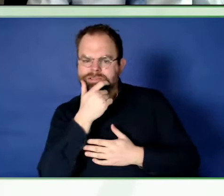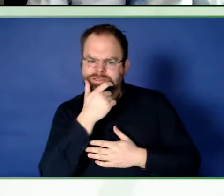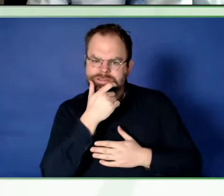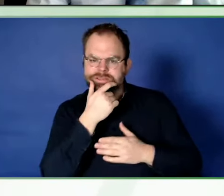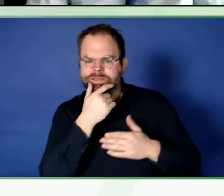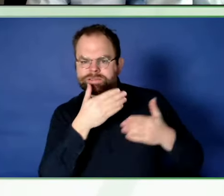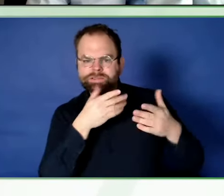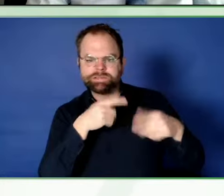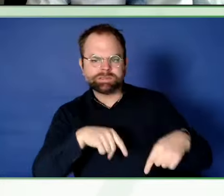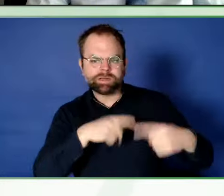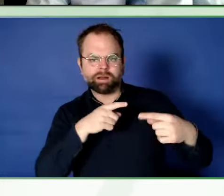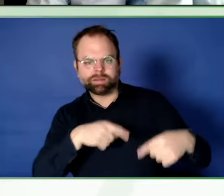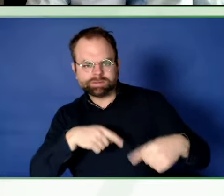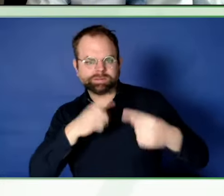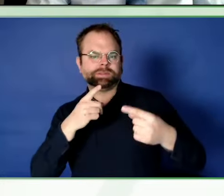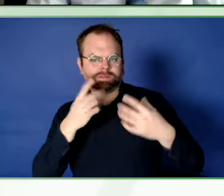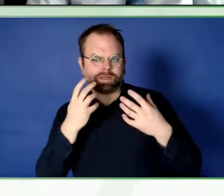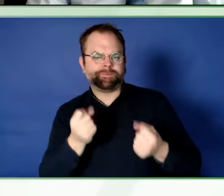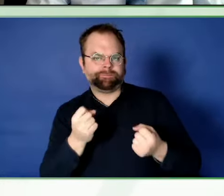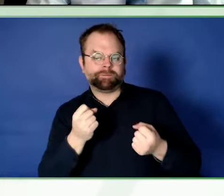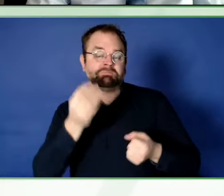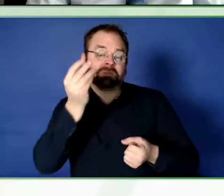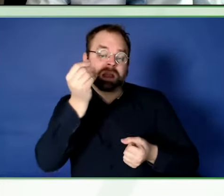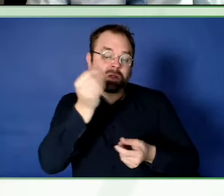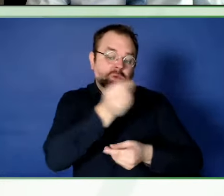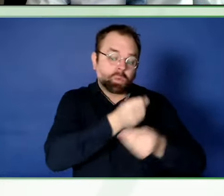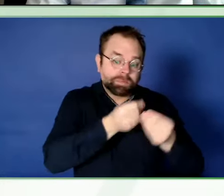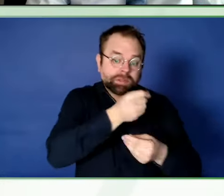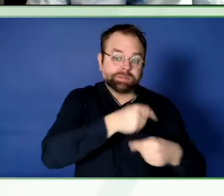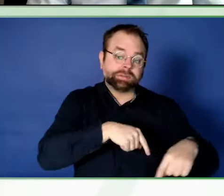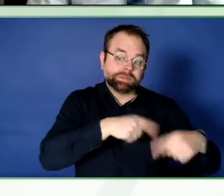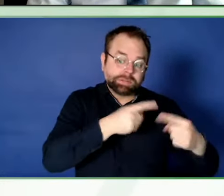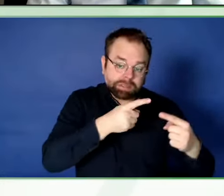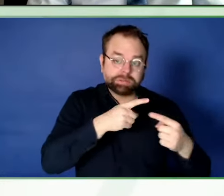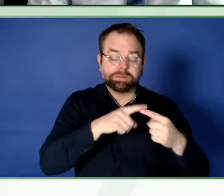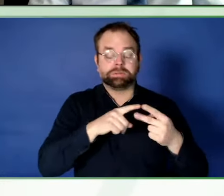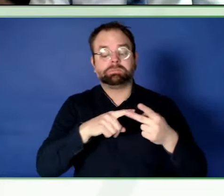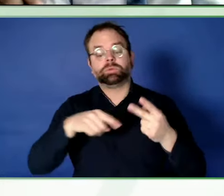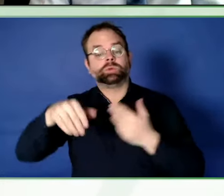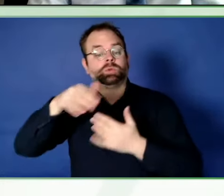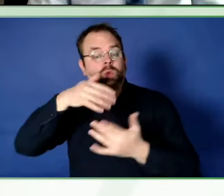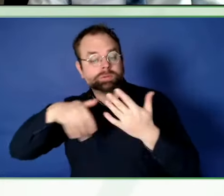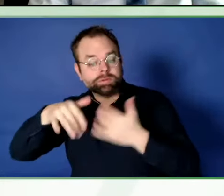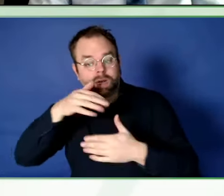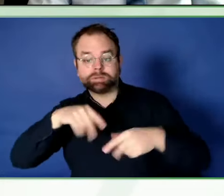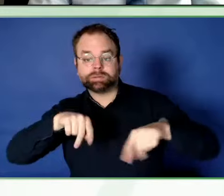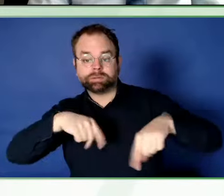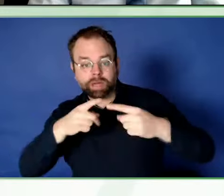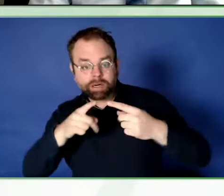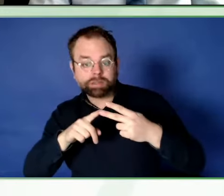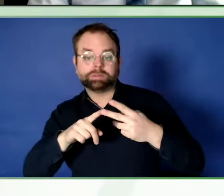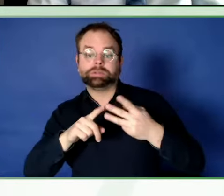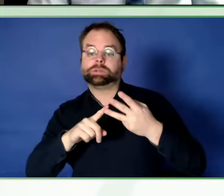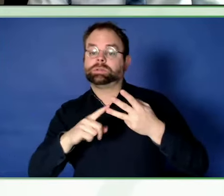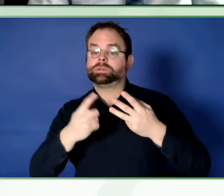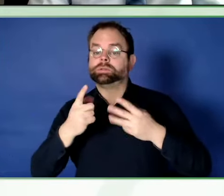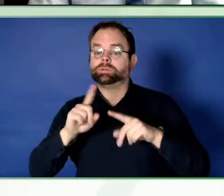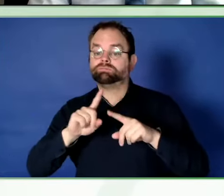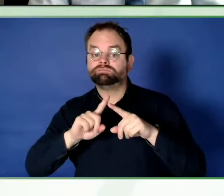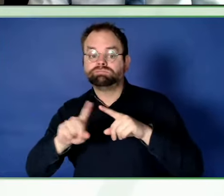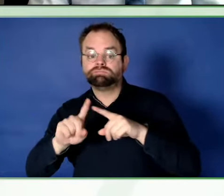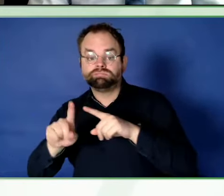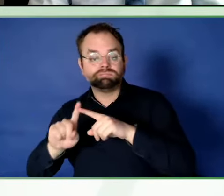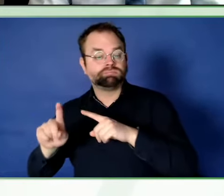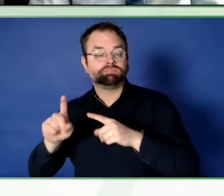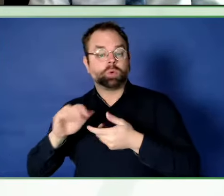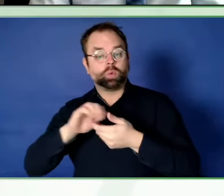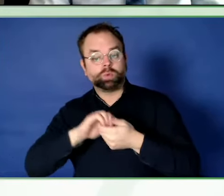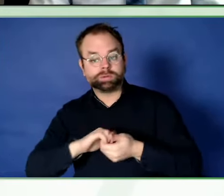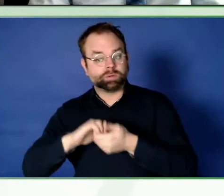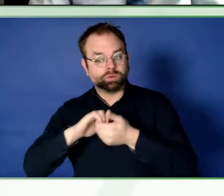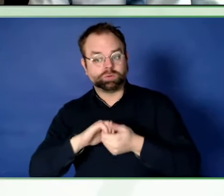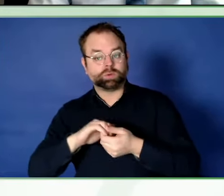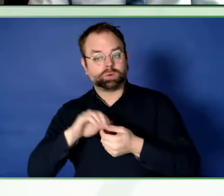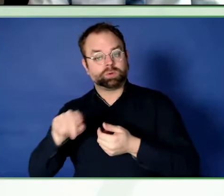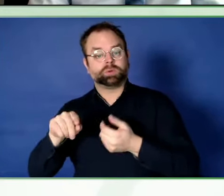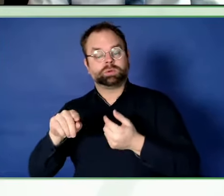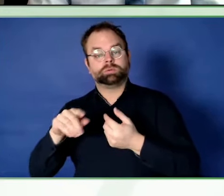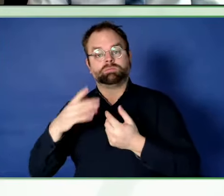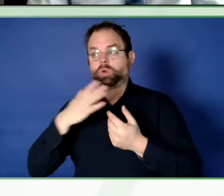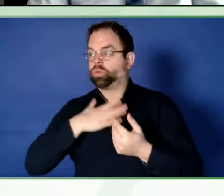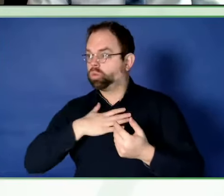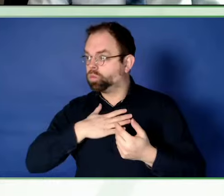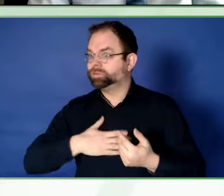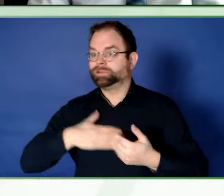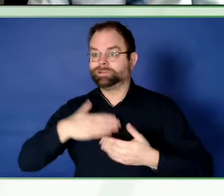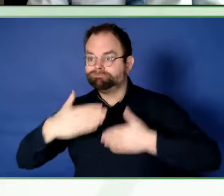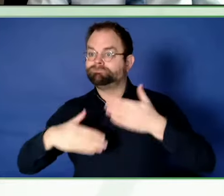So, we divided the main routes, main roads, into three priorities.